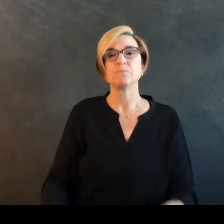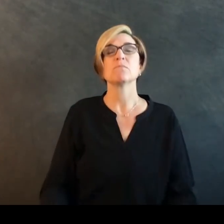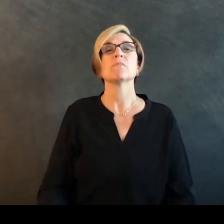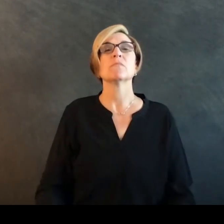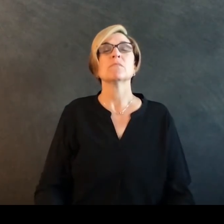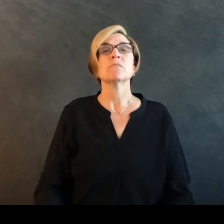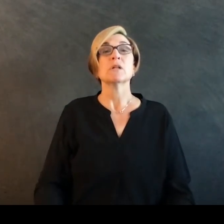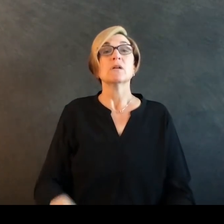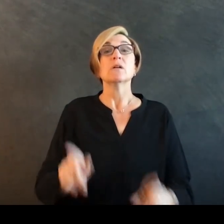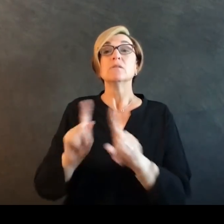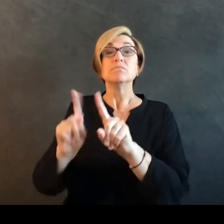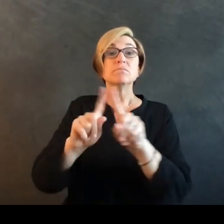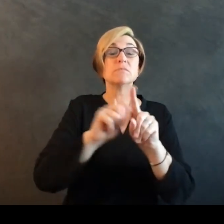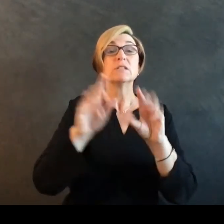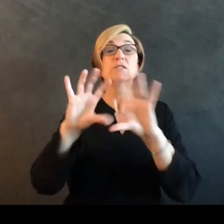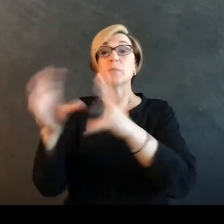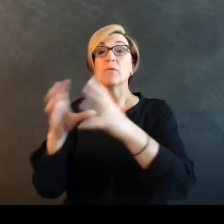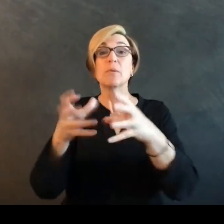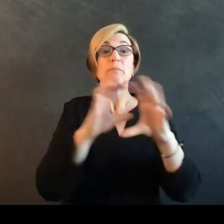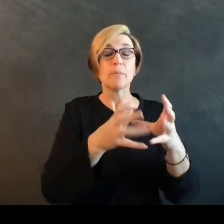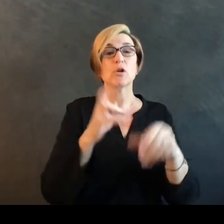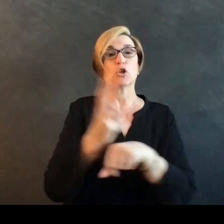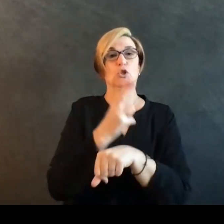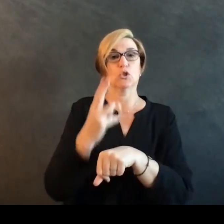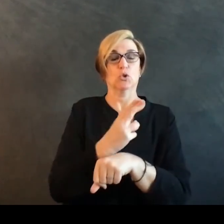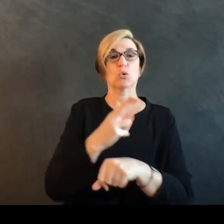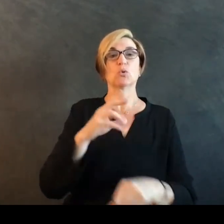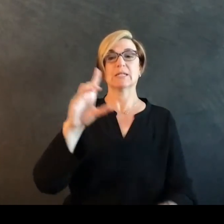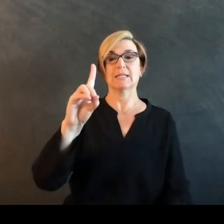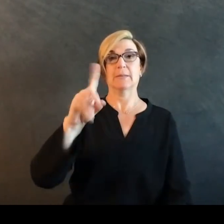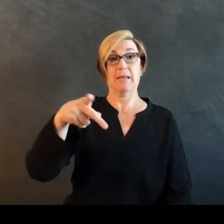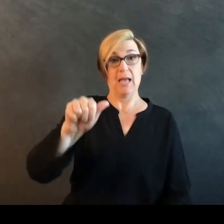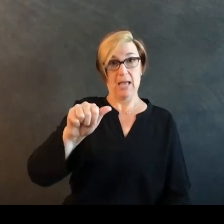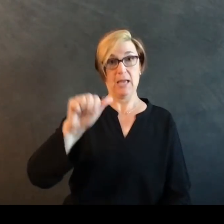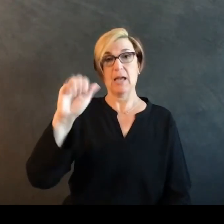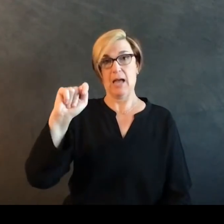defense production act to ensure that Mesnick manufacturers have the supplies